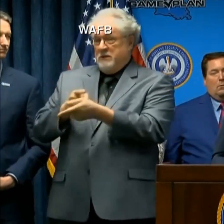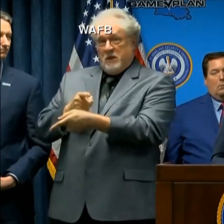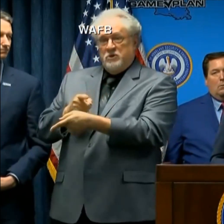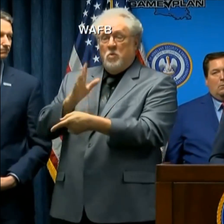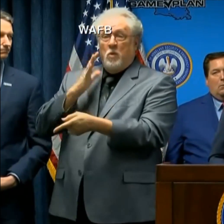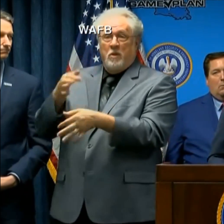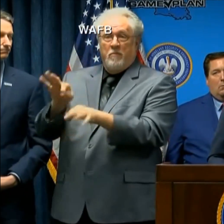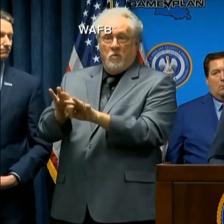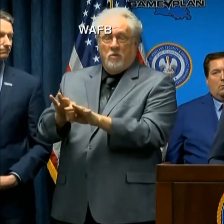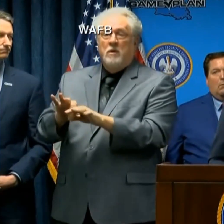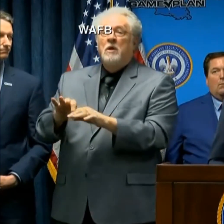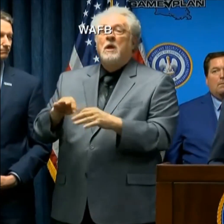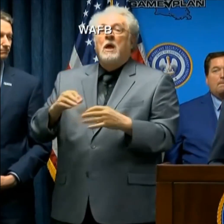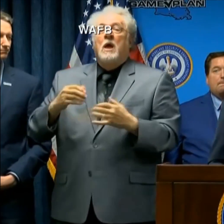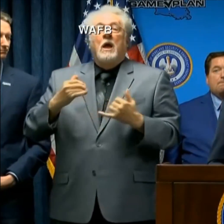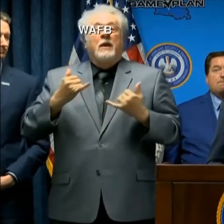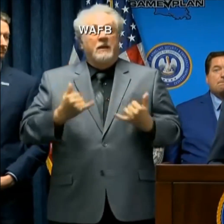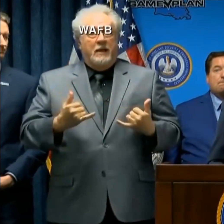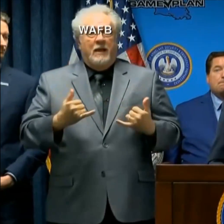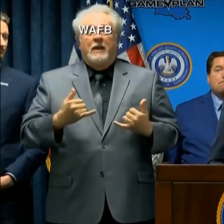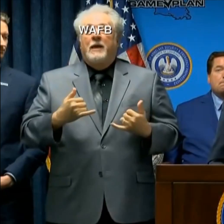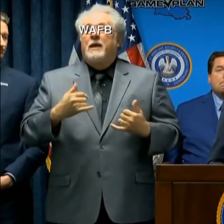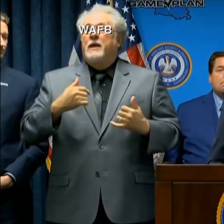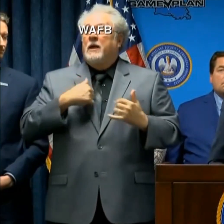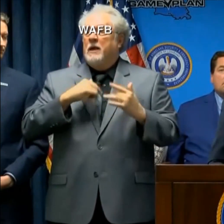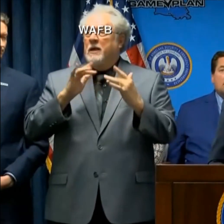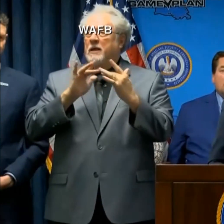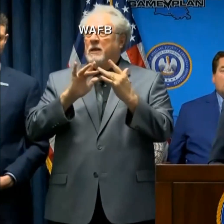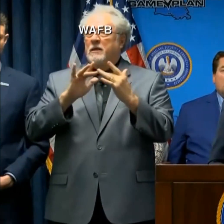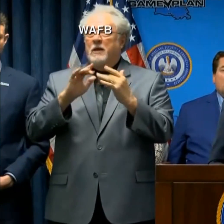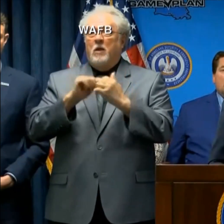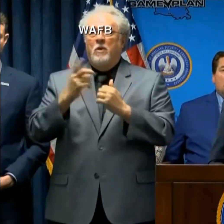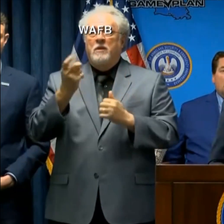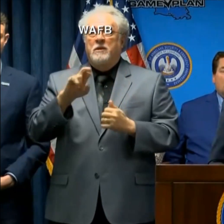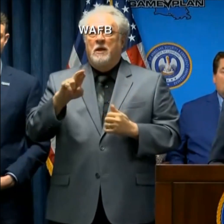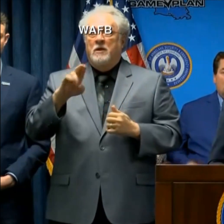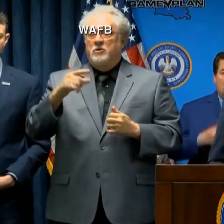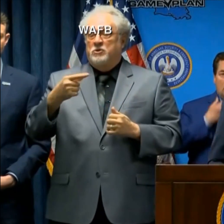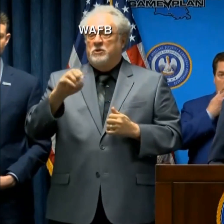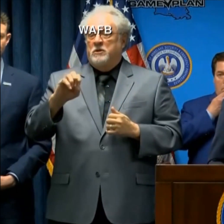important today I have been in contact with dr. Brett jawar he's actually a